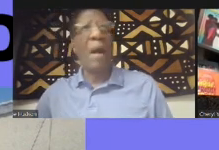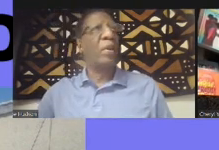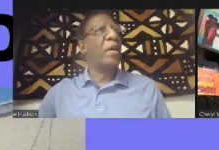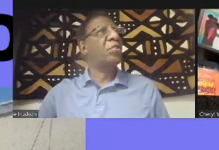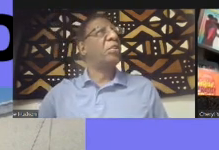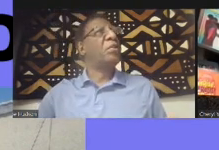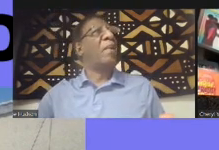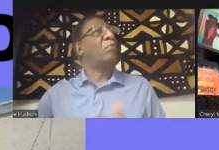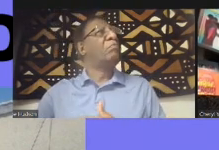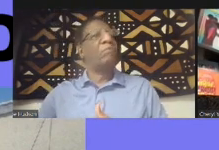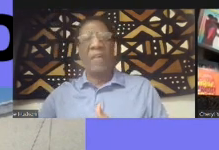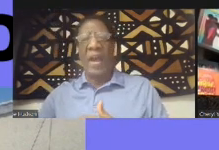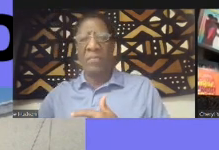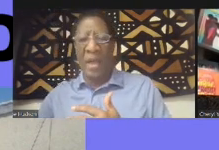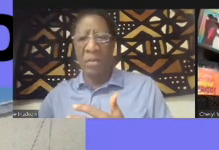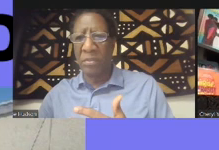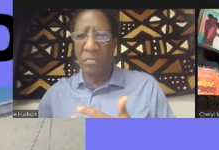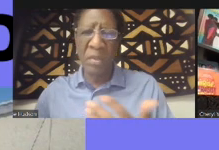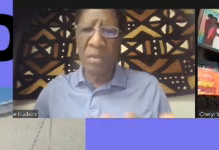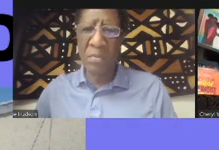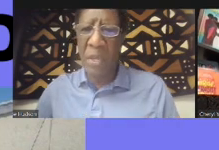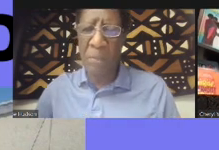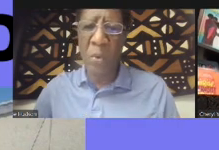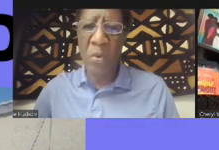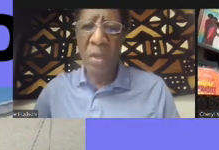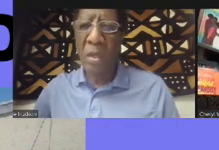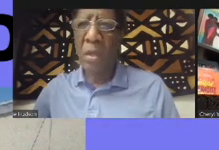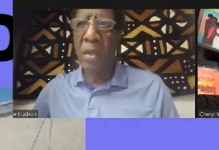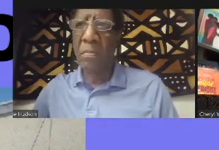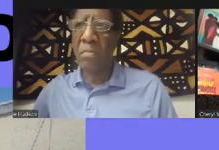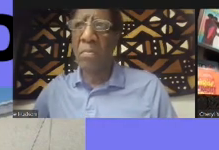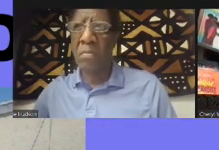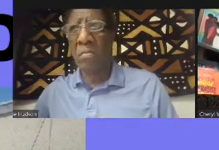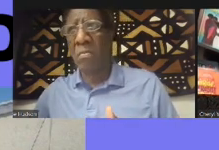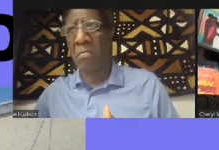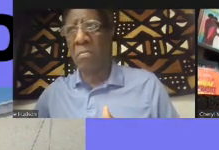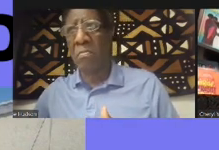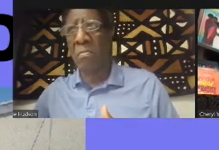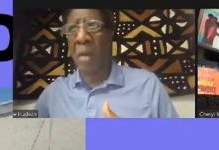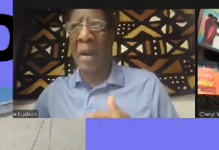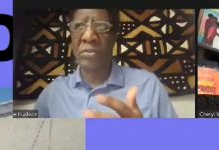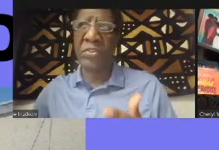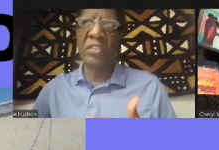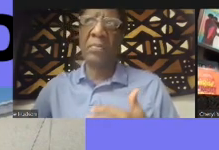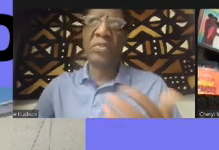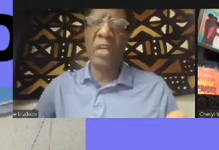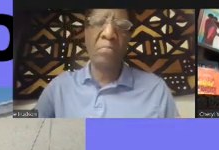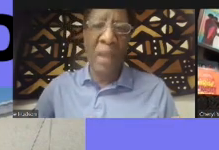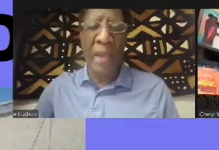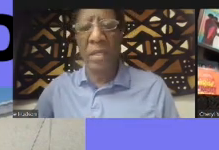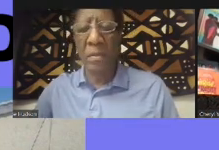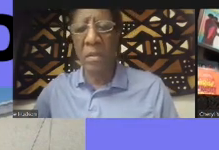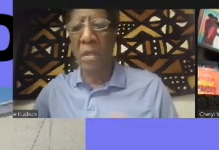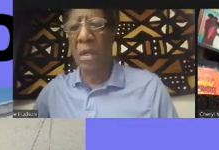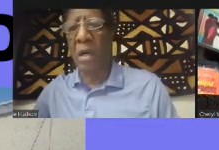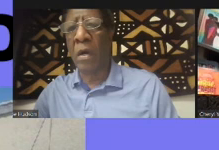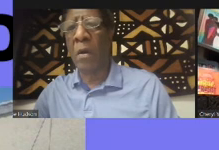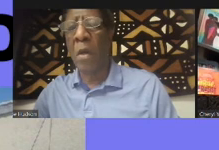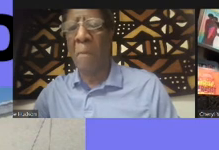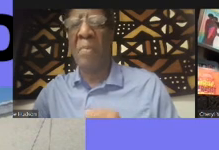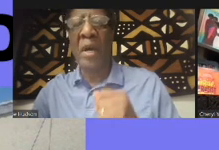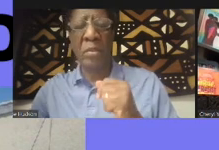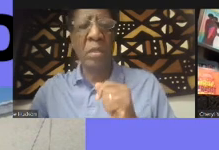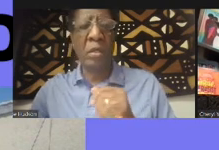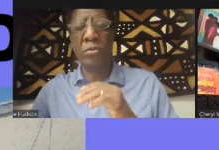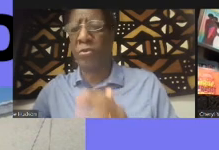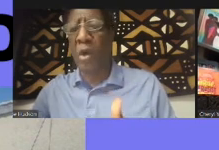Population about 5,000 people, about 60% Black but controlled